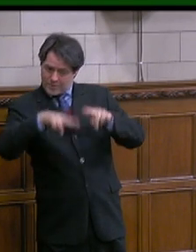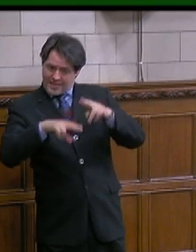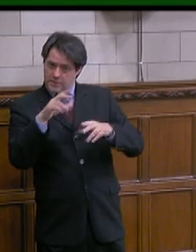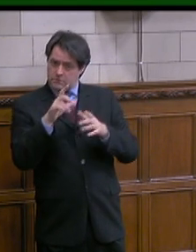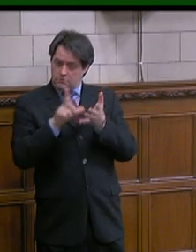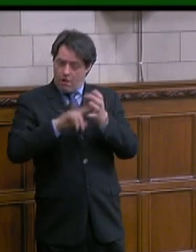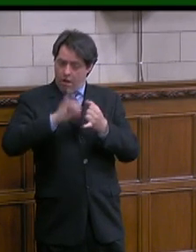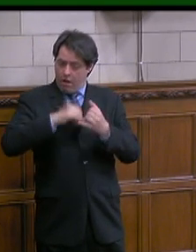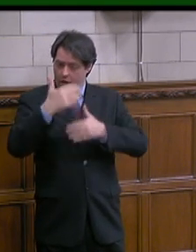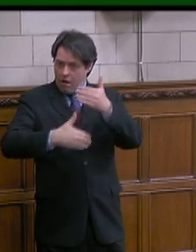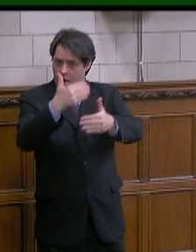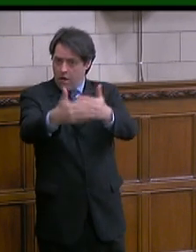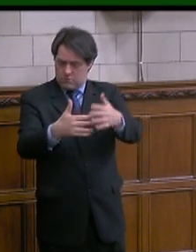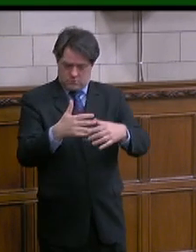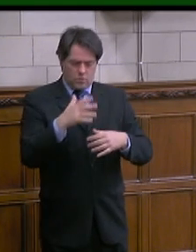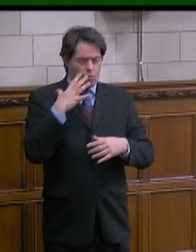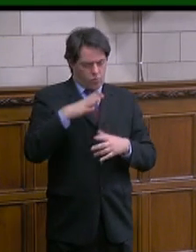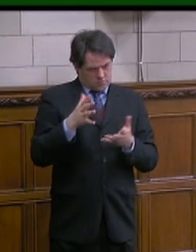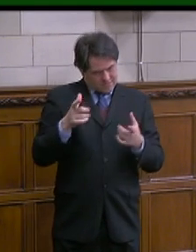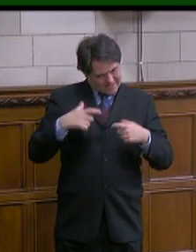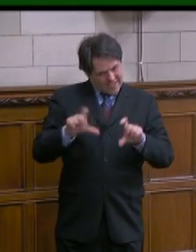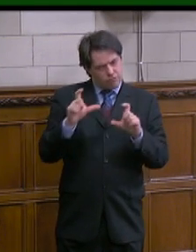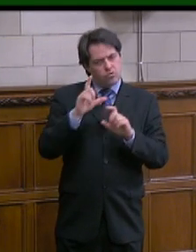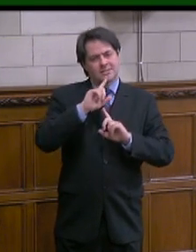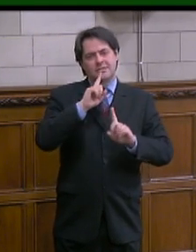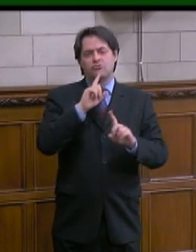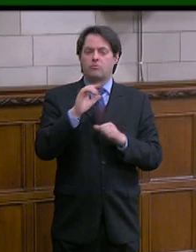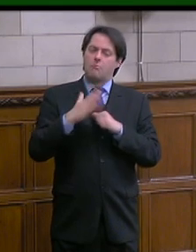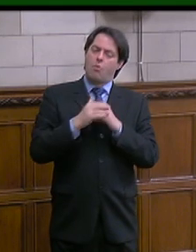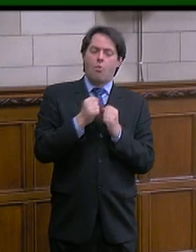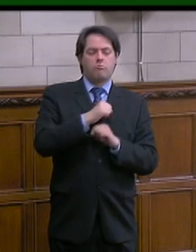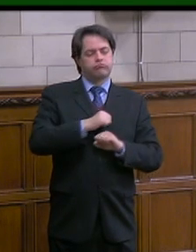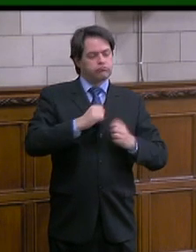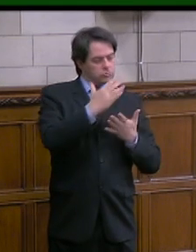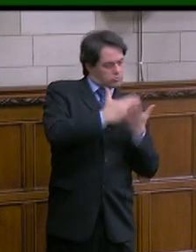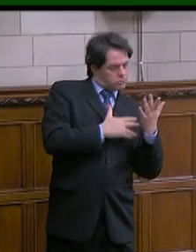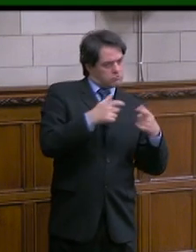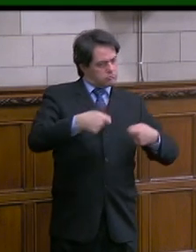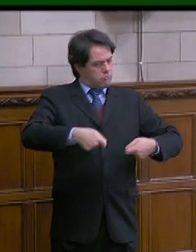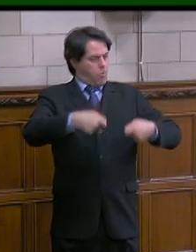We will continue to increase support for teachers to deliver this stretching curriculum effectively,